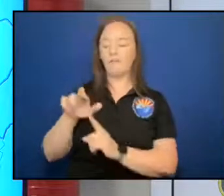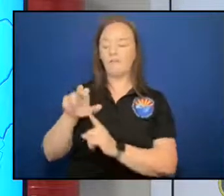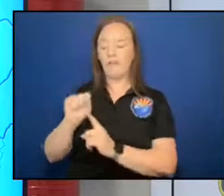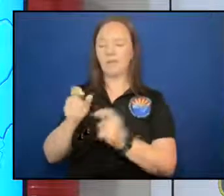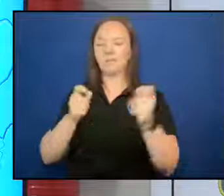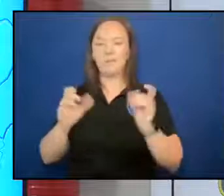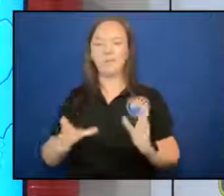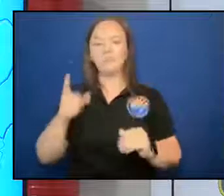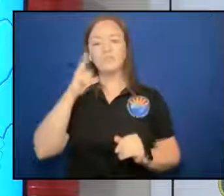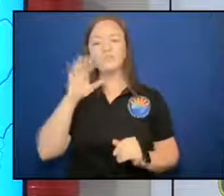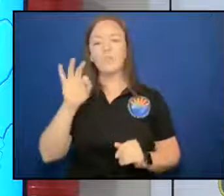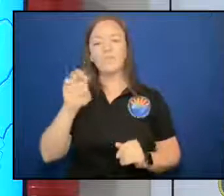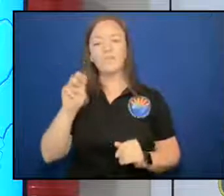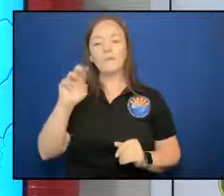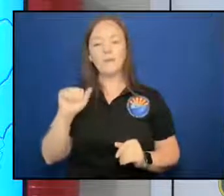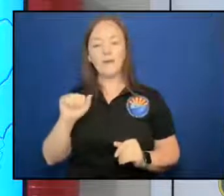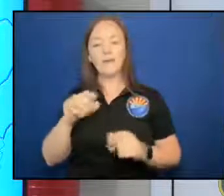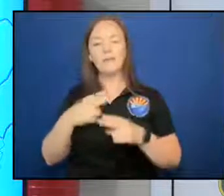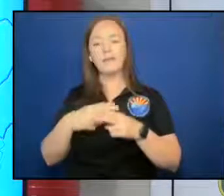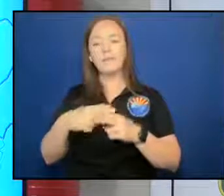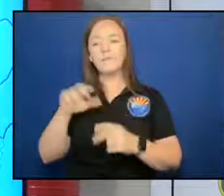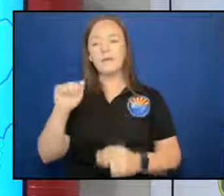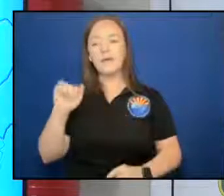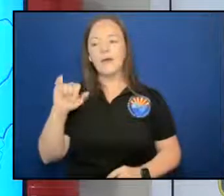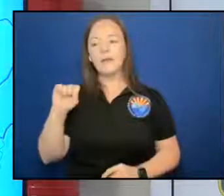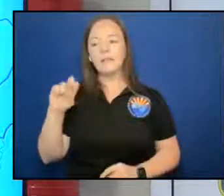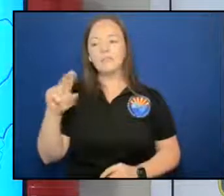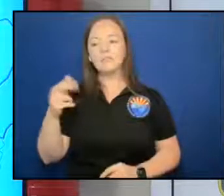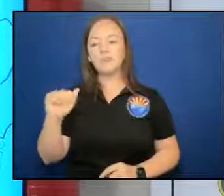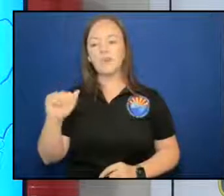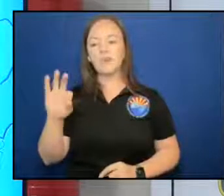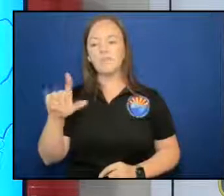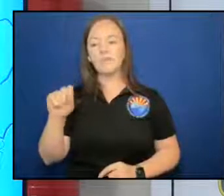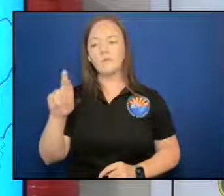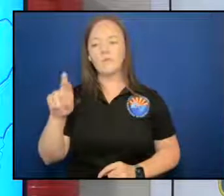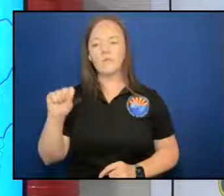FIRE, ALL OF THAT V VEGETATION AND ALL OF THAT LITTER